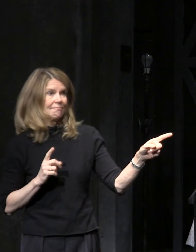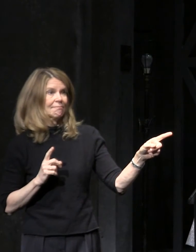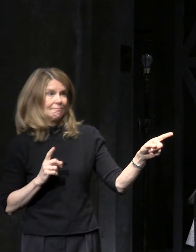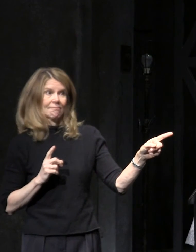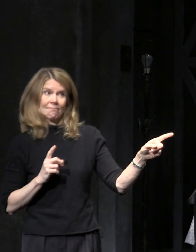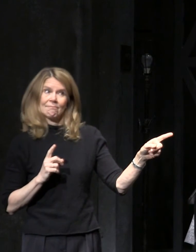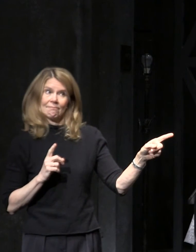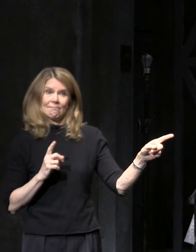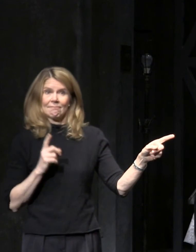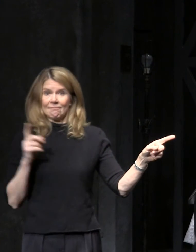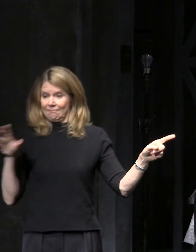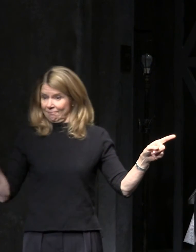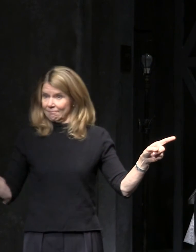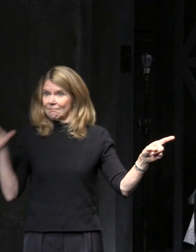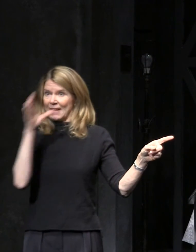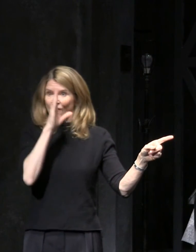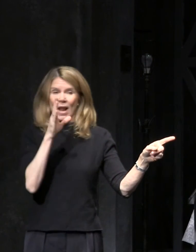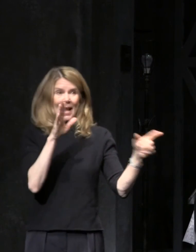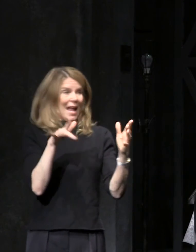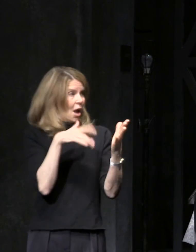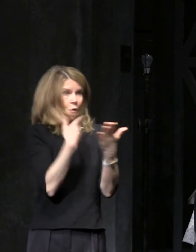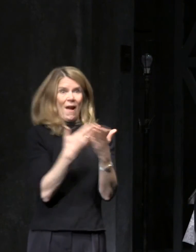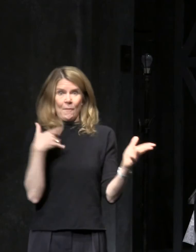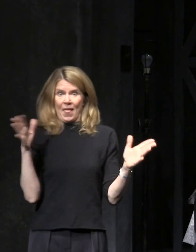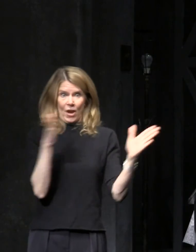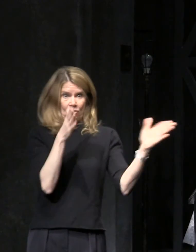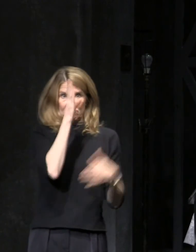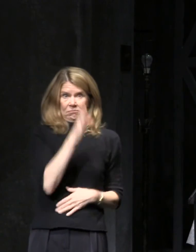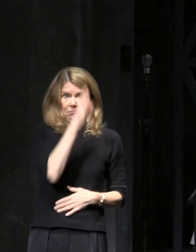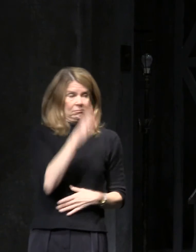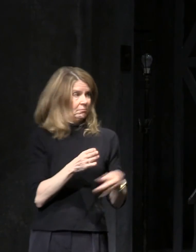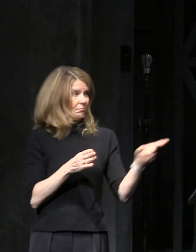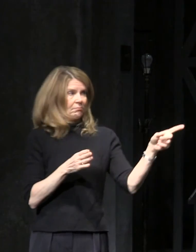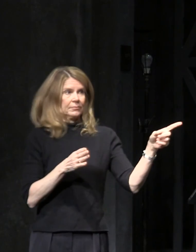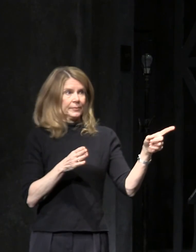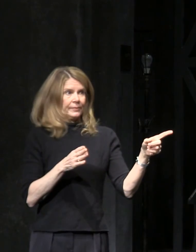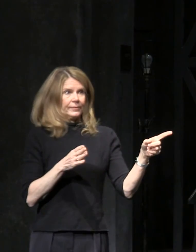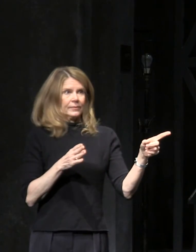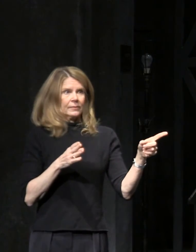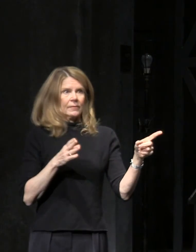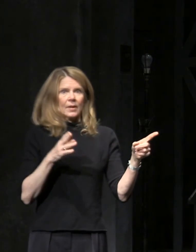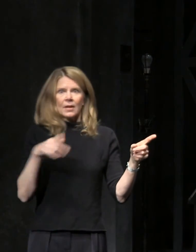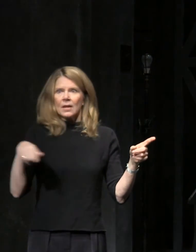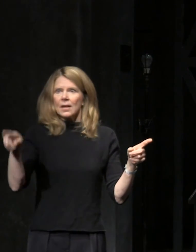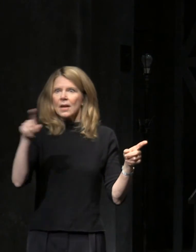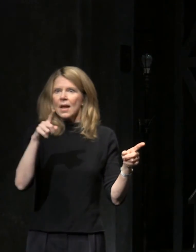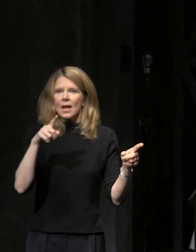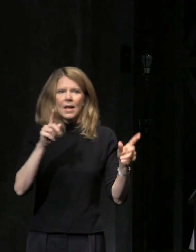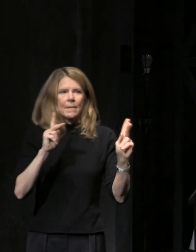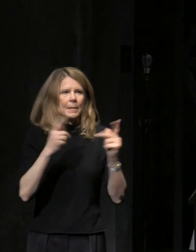front of him. When he gets to about here, the place starts to get louder and louder.